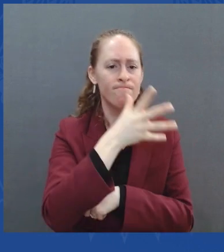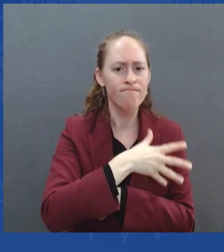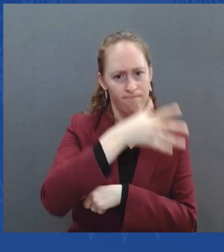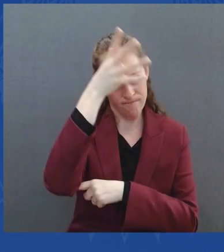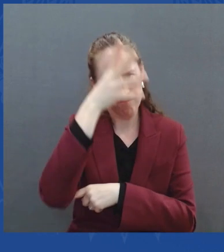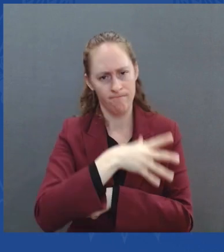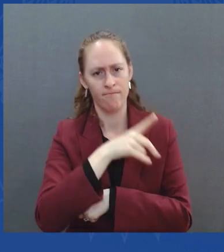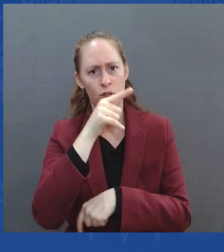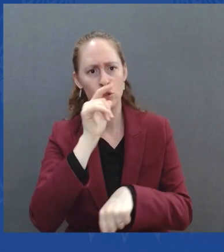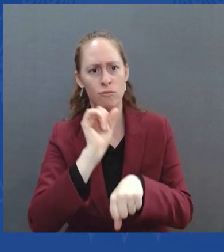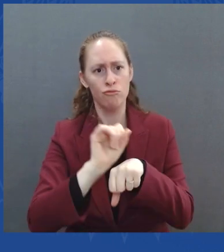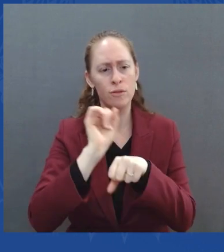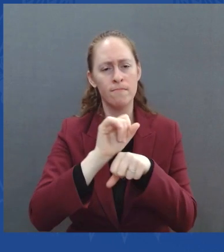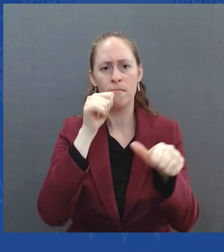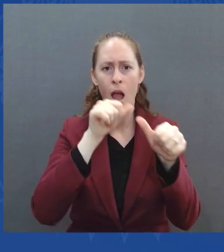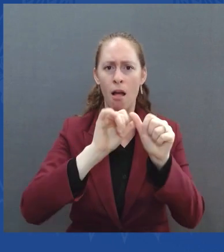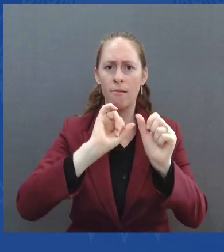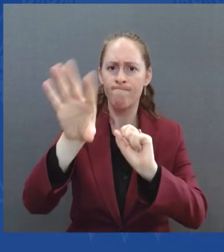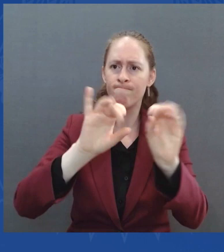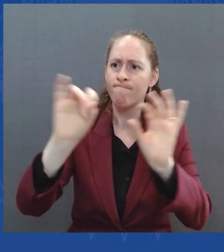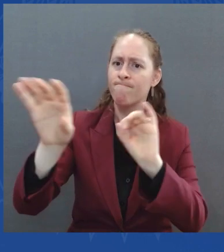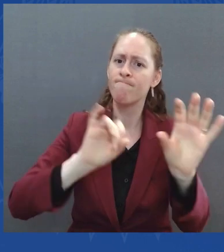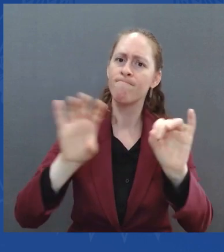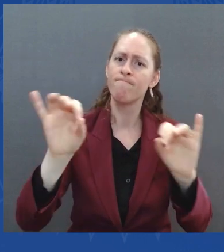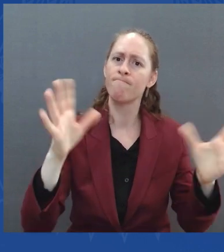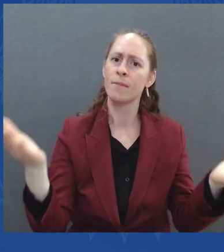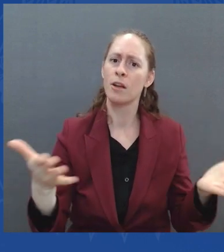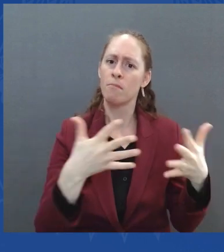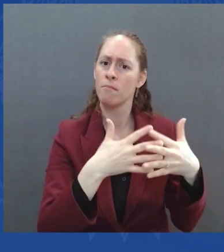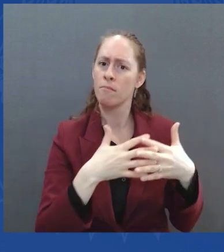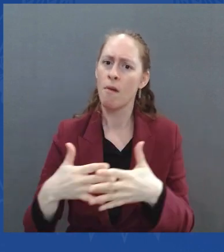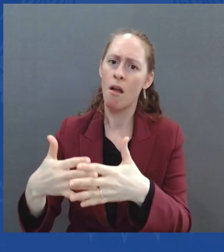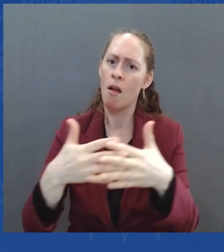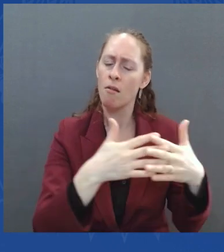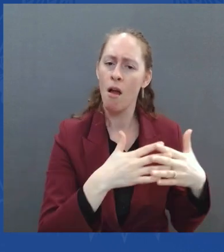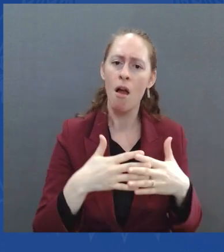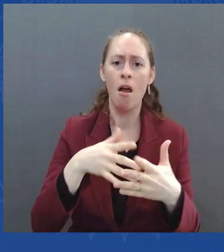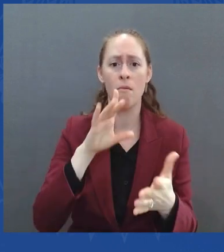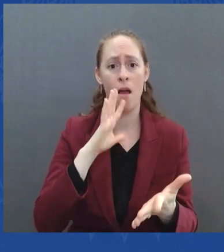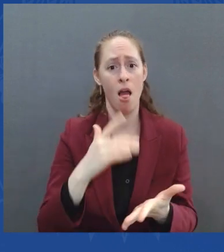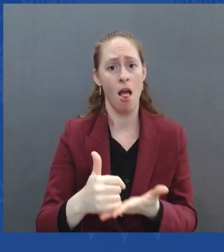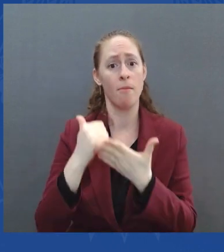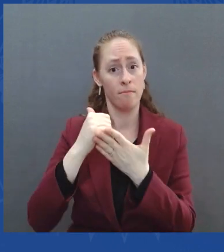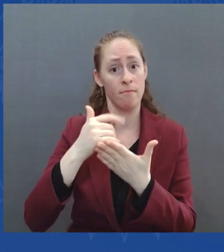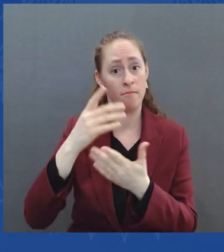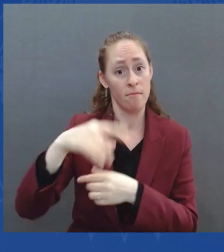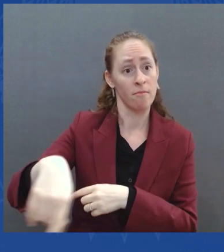They help keep us healthy by shipping 4 million prescriptions per day. Four million per day.